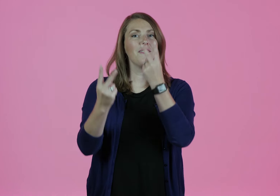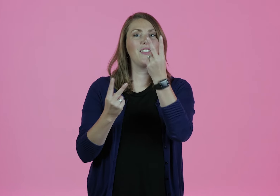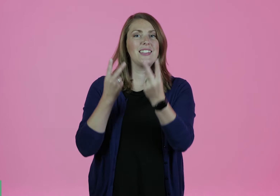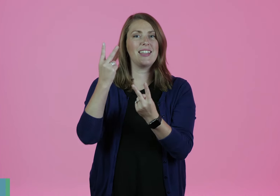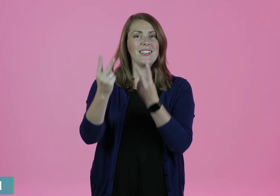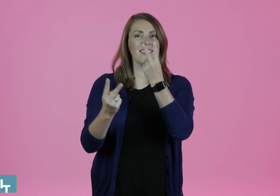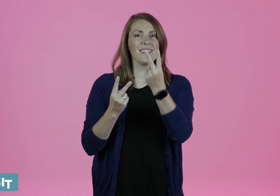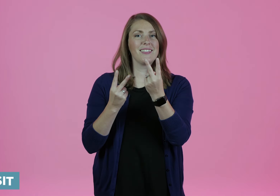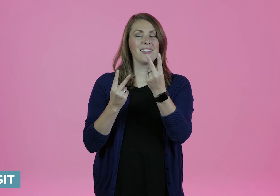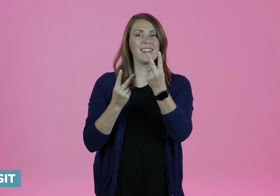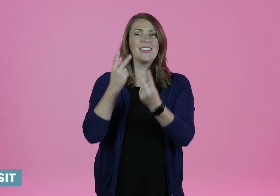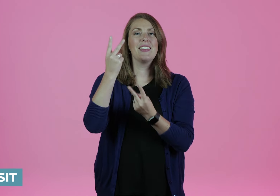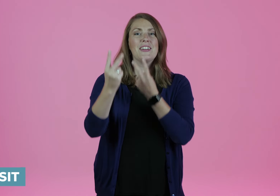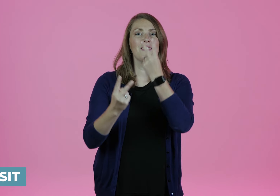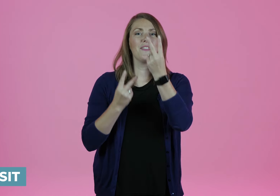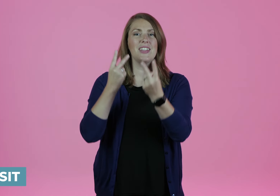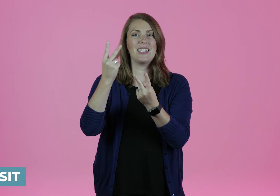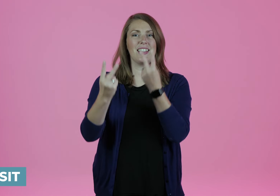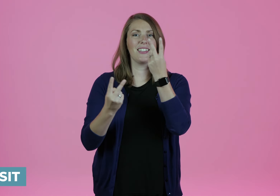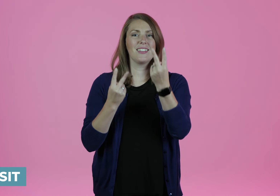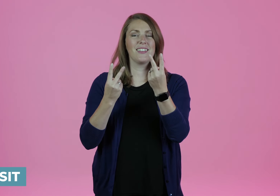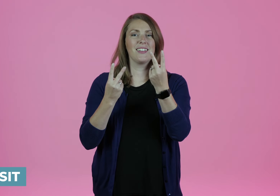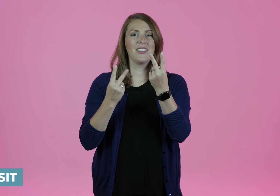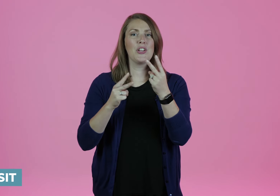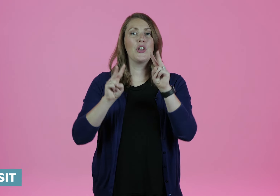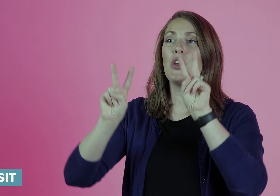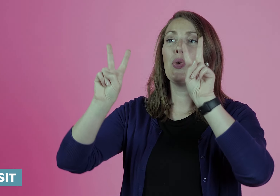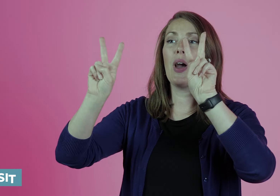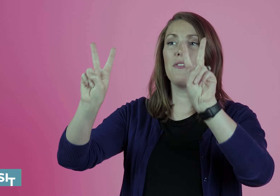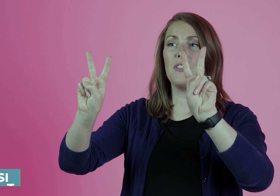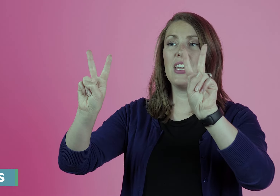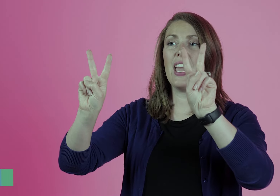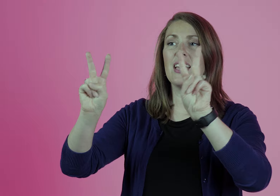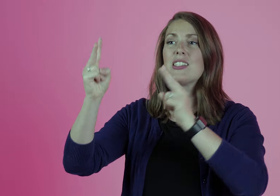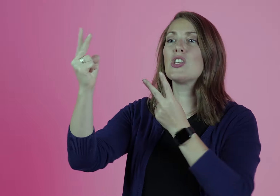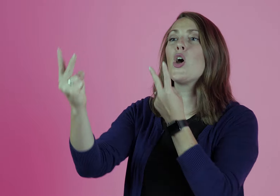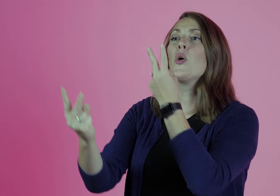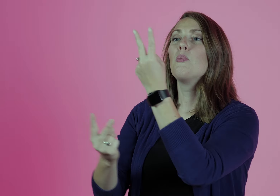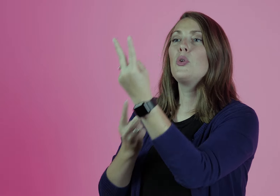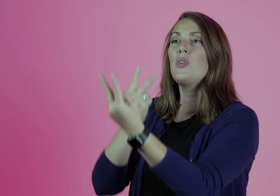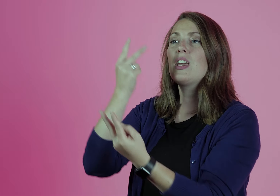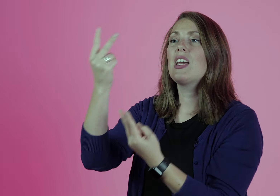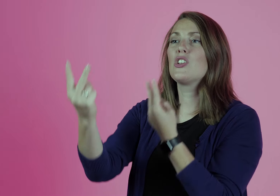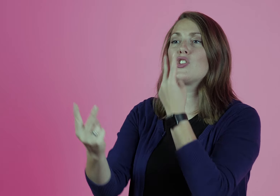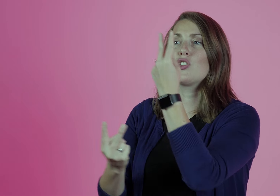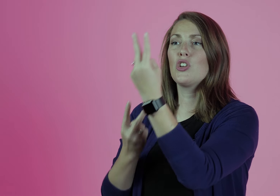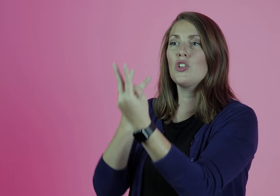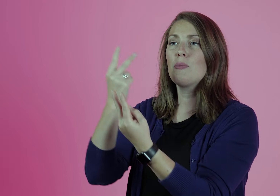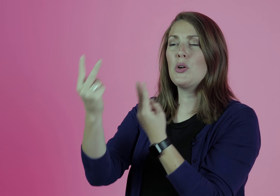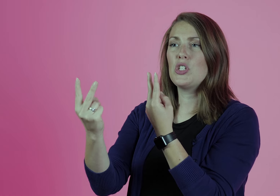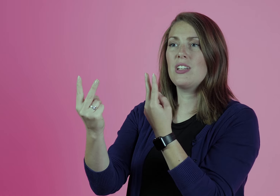Visit. You have v hands moving in a circular motion